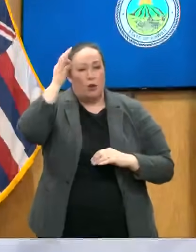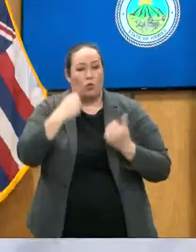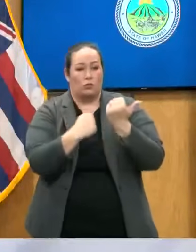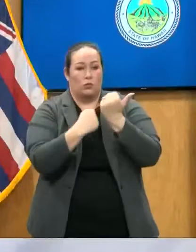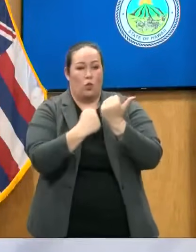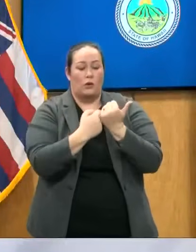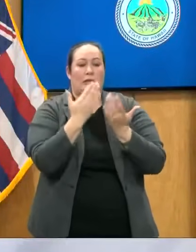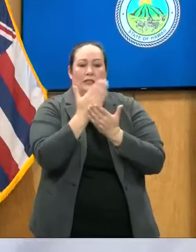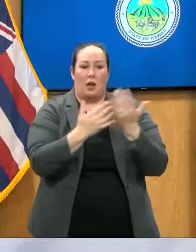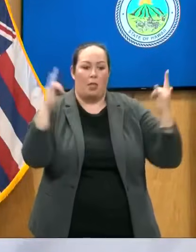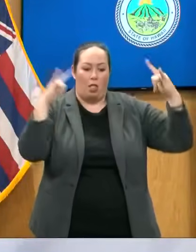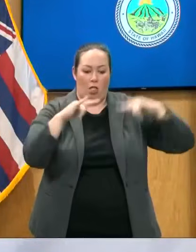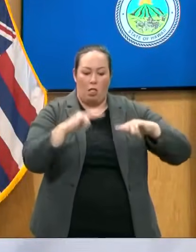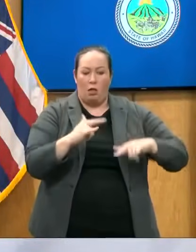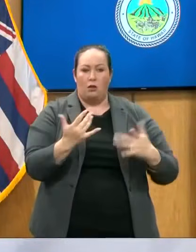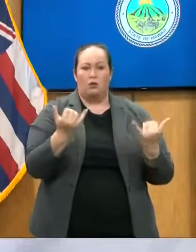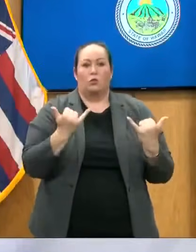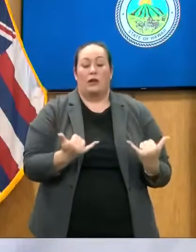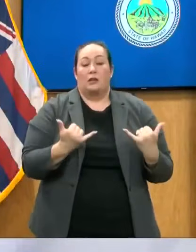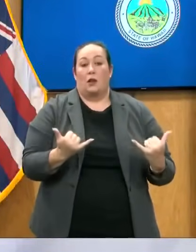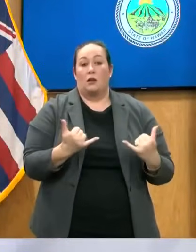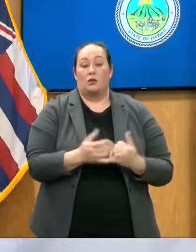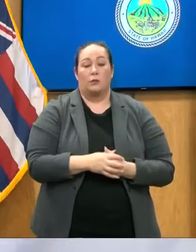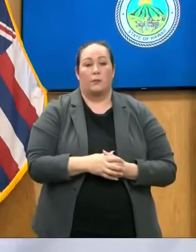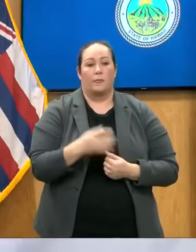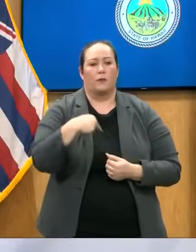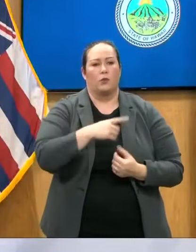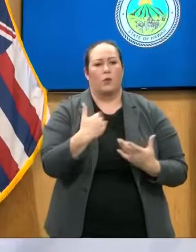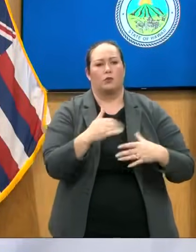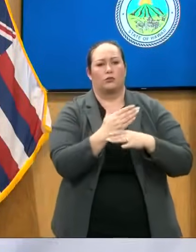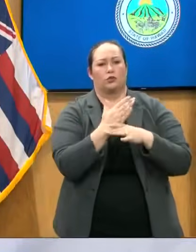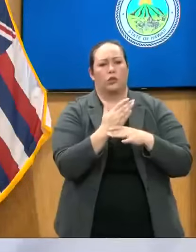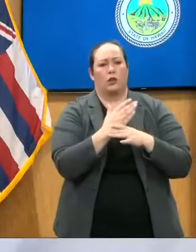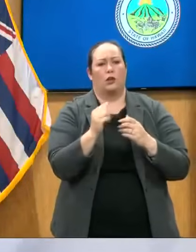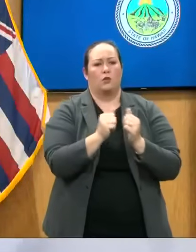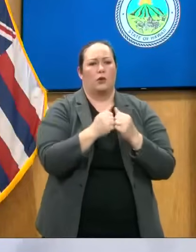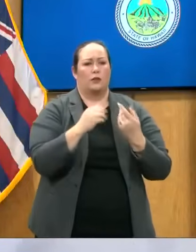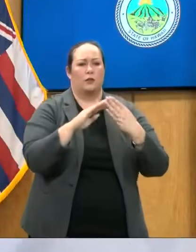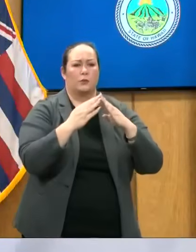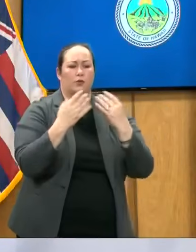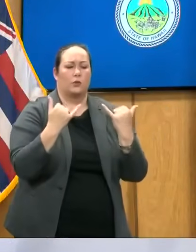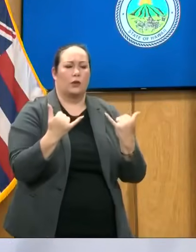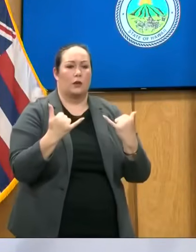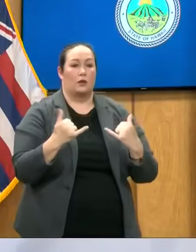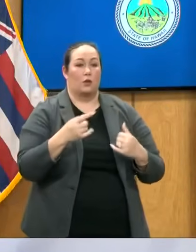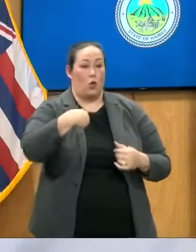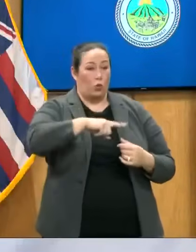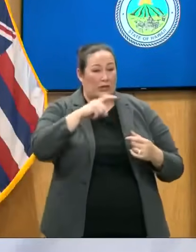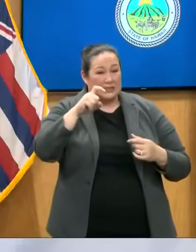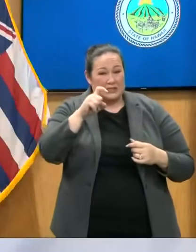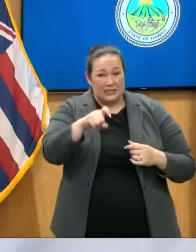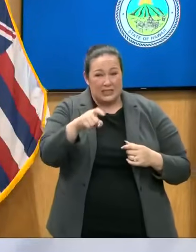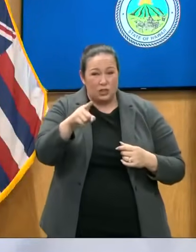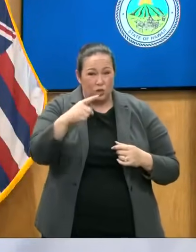resources that are on the way, So I'm landing right now. and what we really